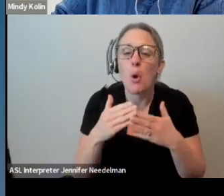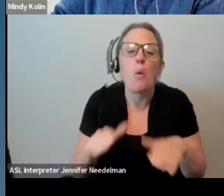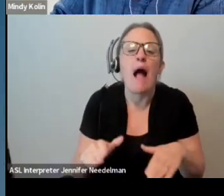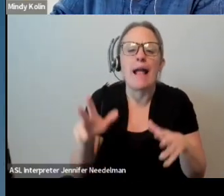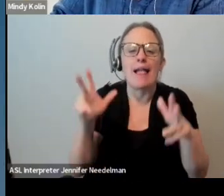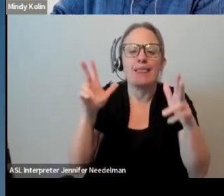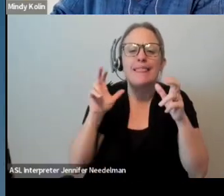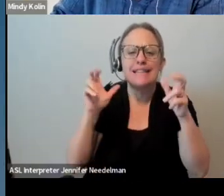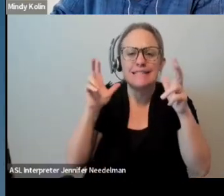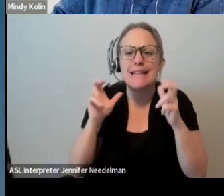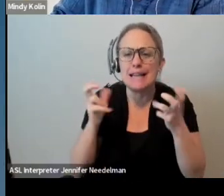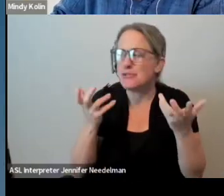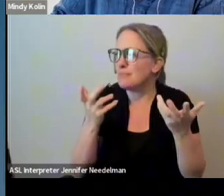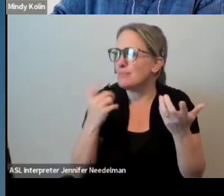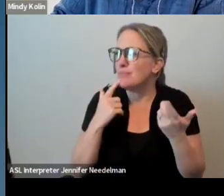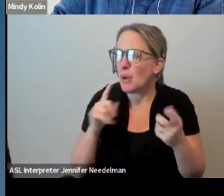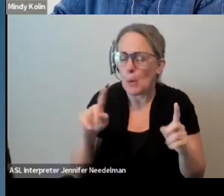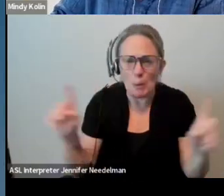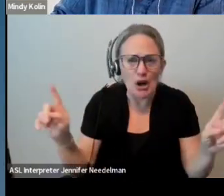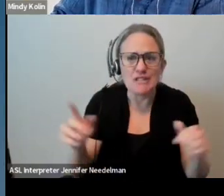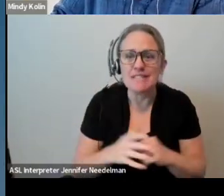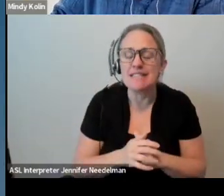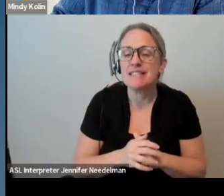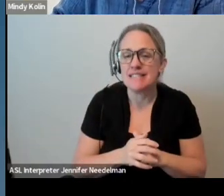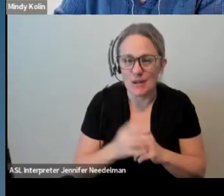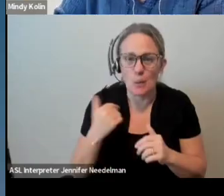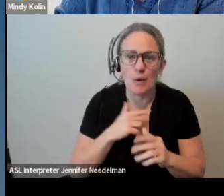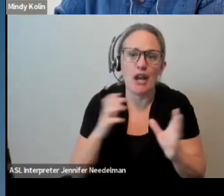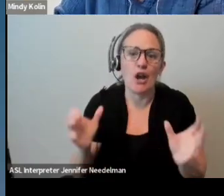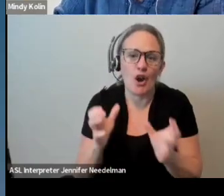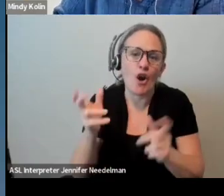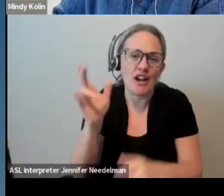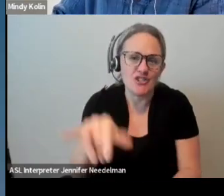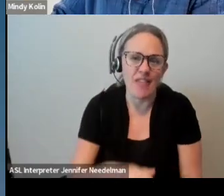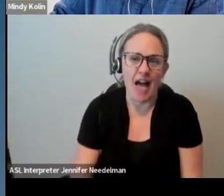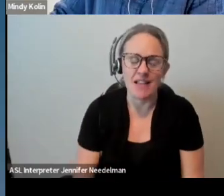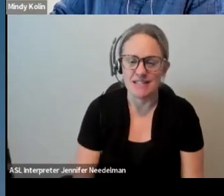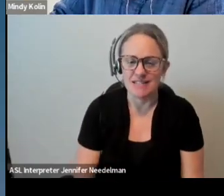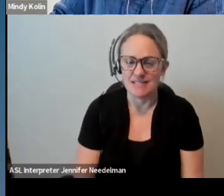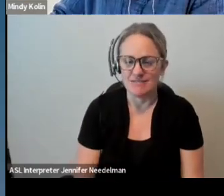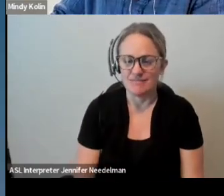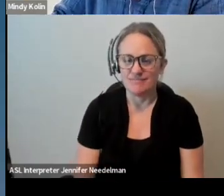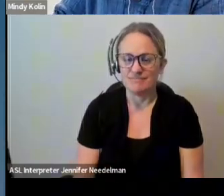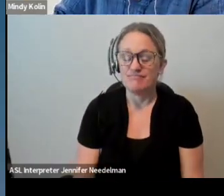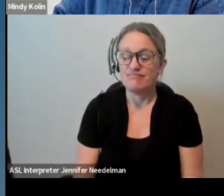and listen, by all means we do encourage that. And of course, feel free to step away, stretch,